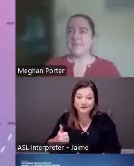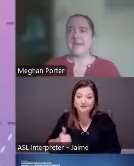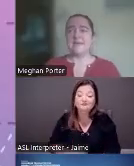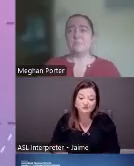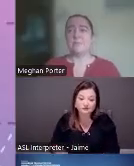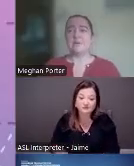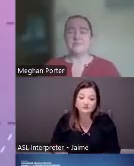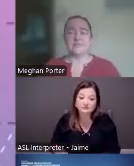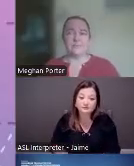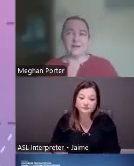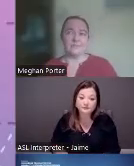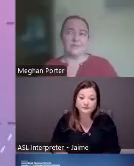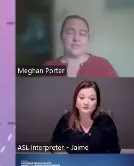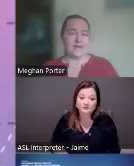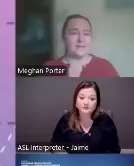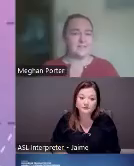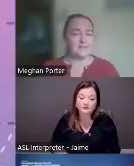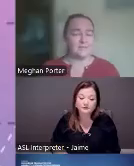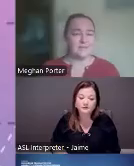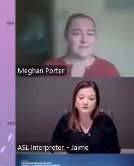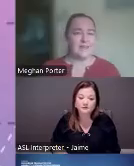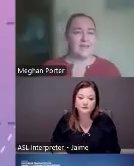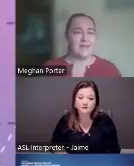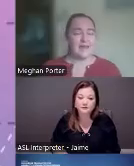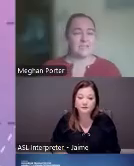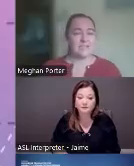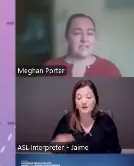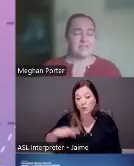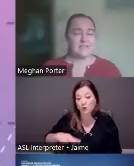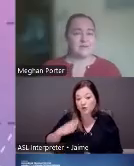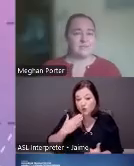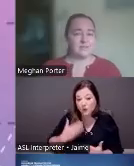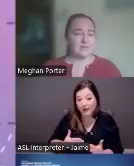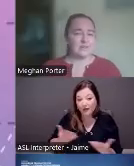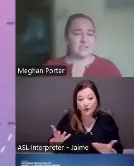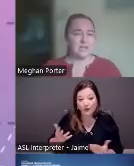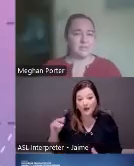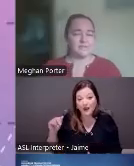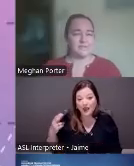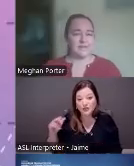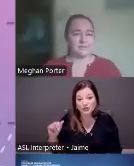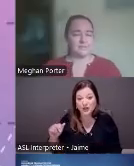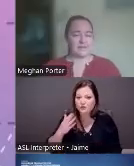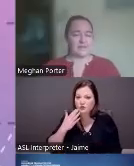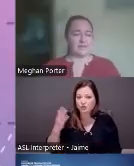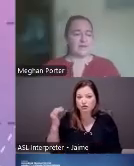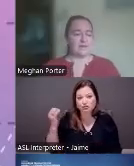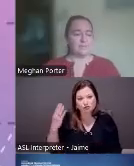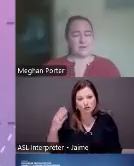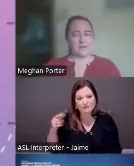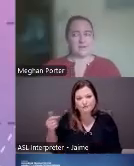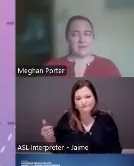And what worked really well with that, honestly, was ASHA did a really great job of developing